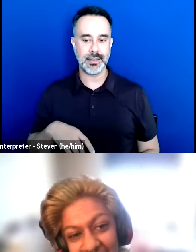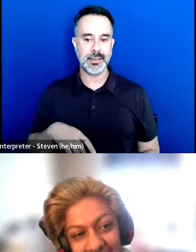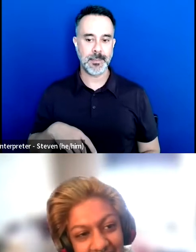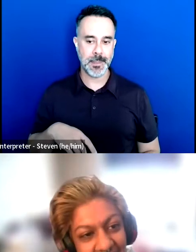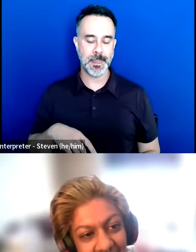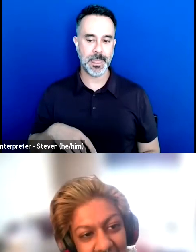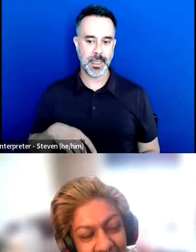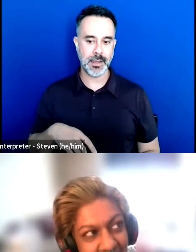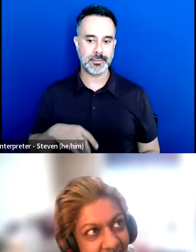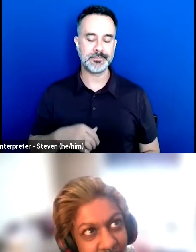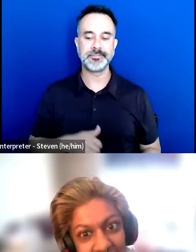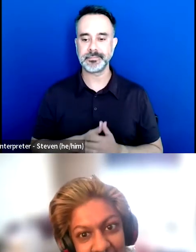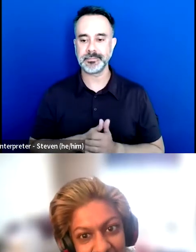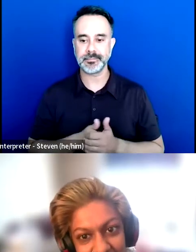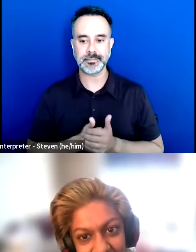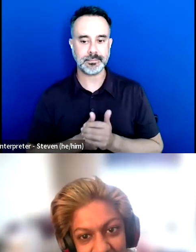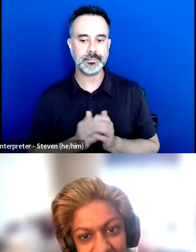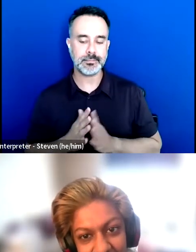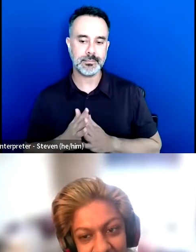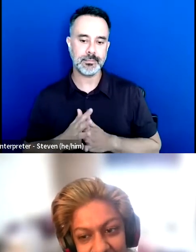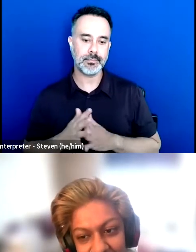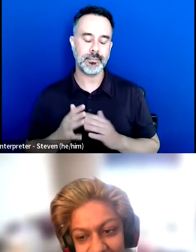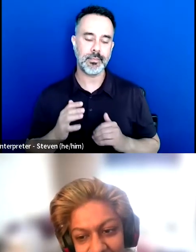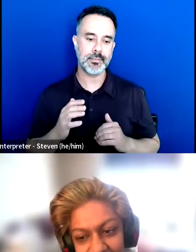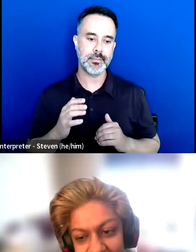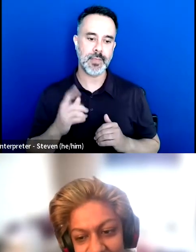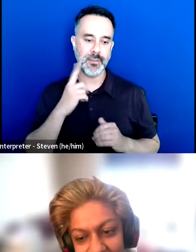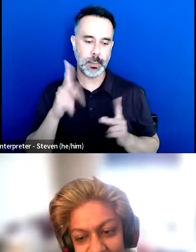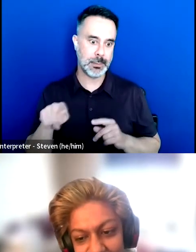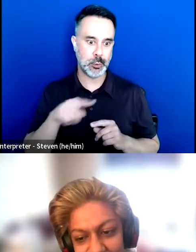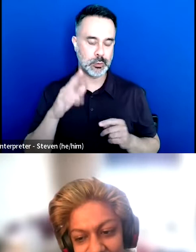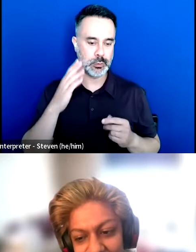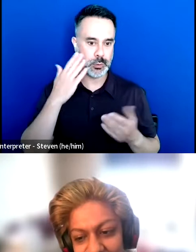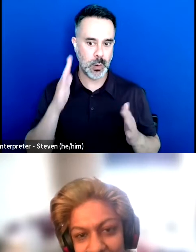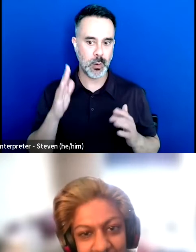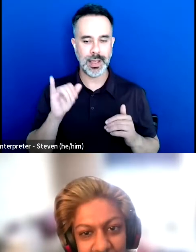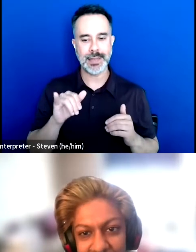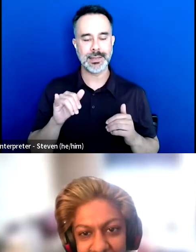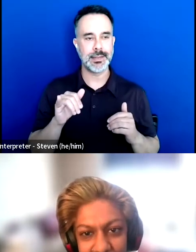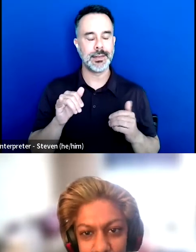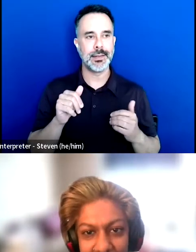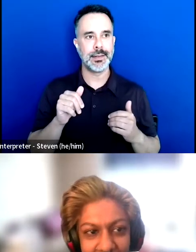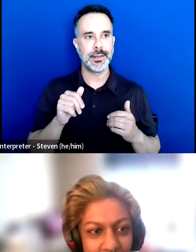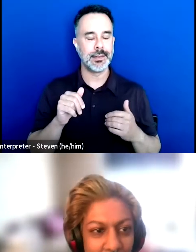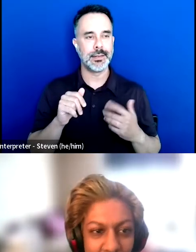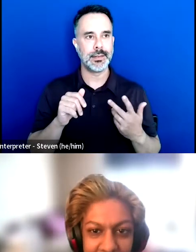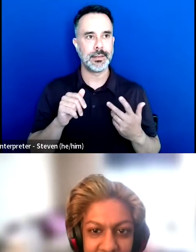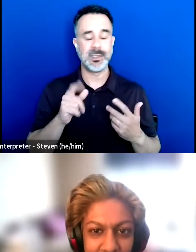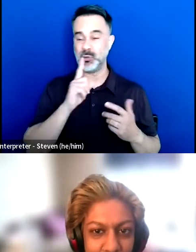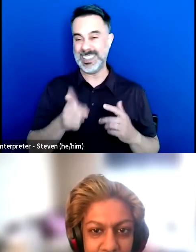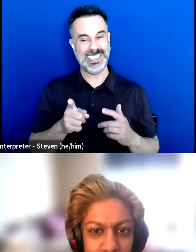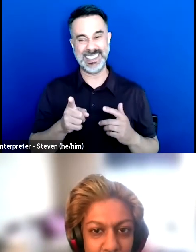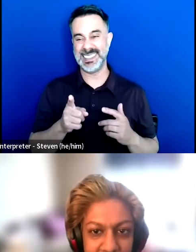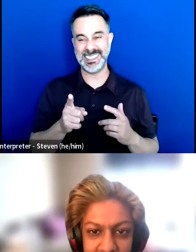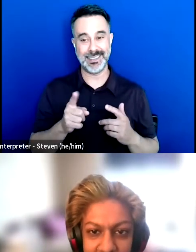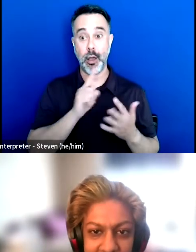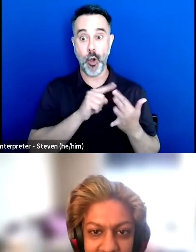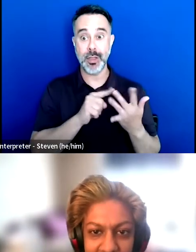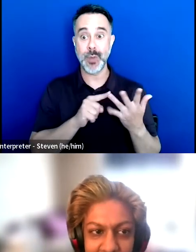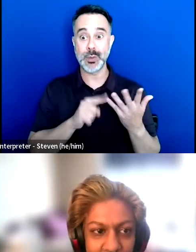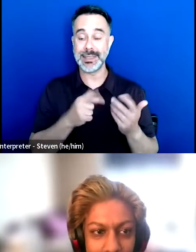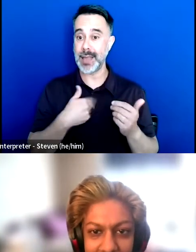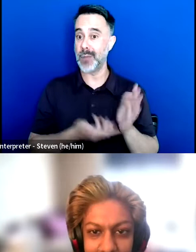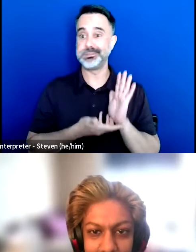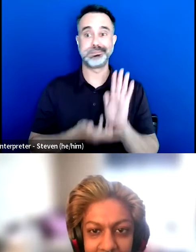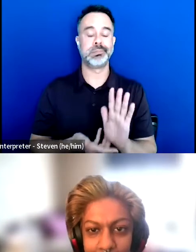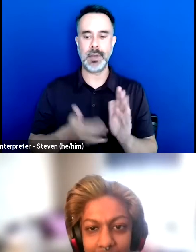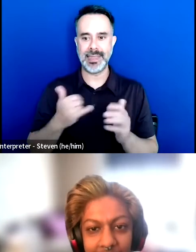And it's just really does weed out all of the folks who want to just jump in and be wow,